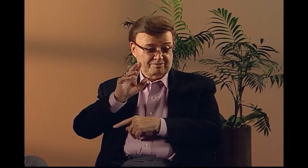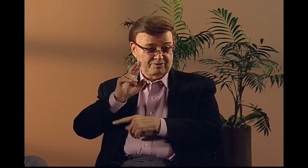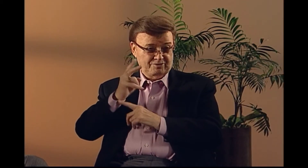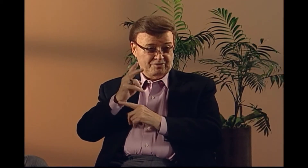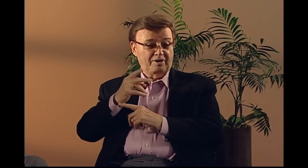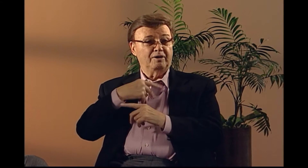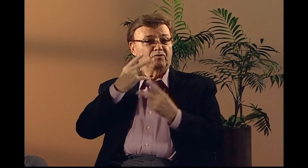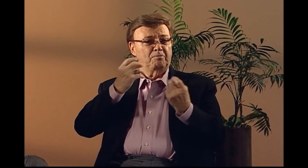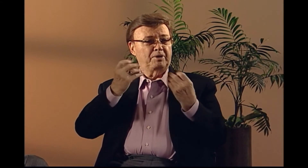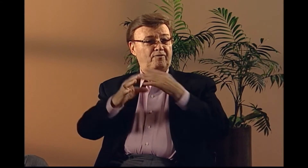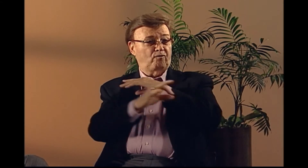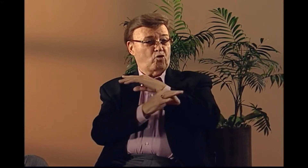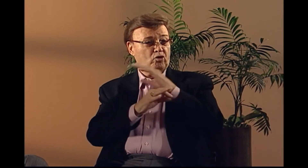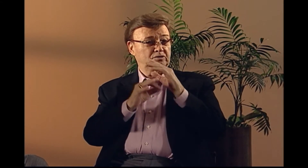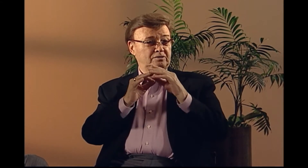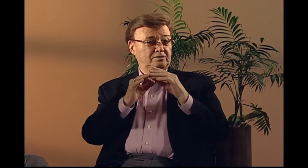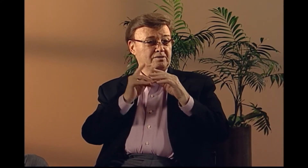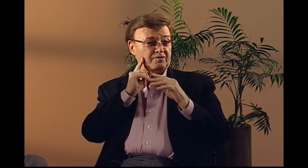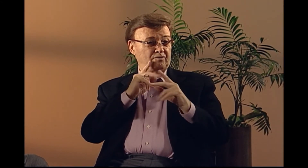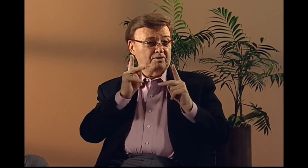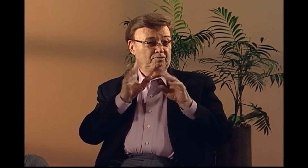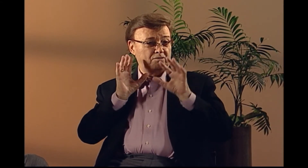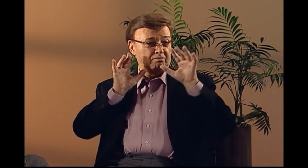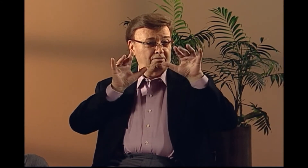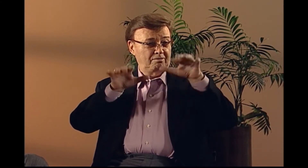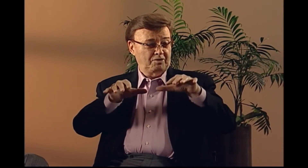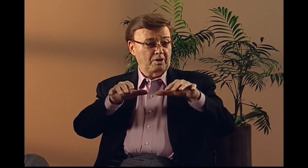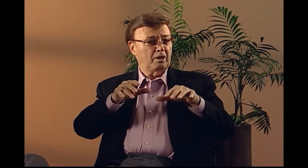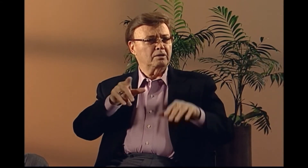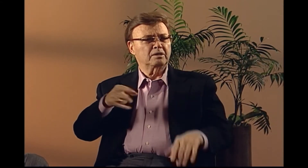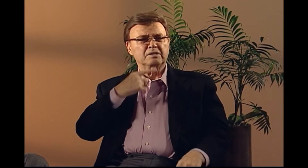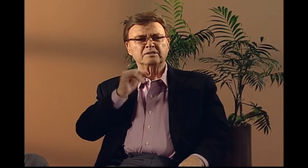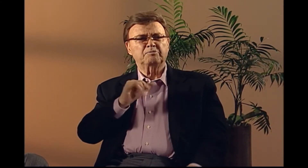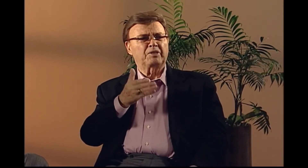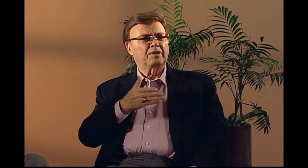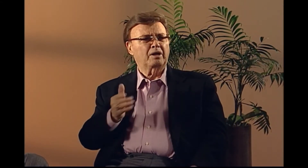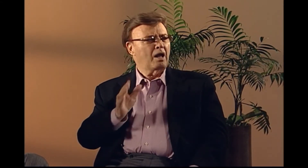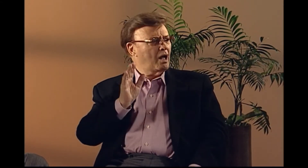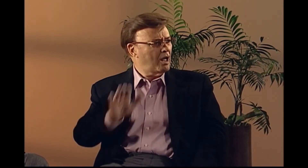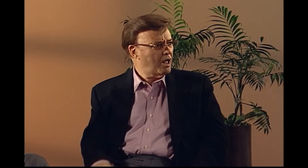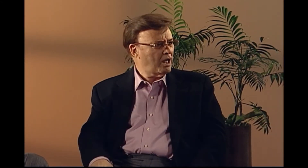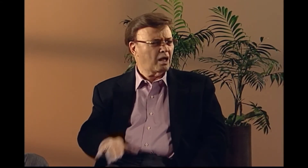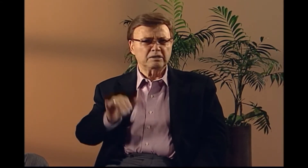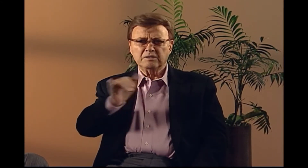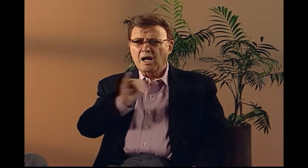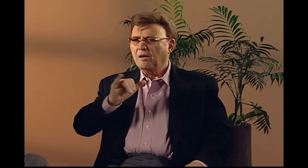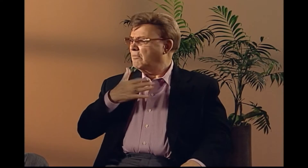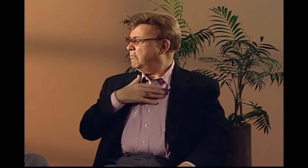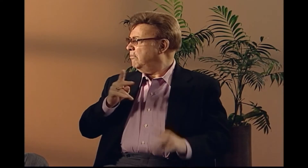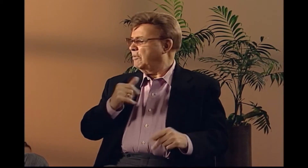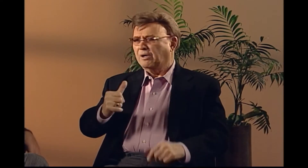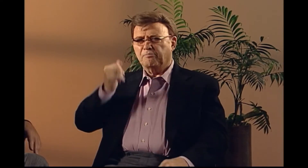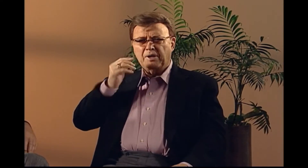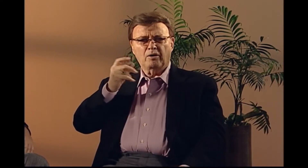It's the same way when we went to Deaf Way Conference. There was a lot of foreign individuals there, and they would say the same thing.